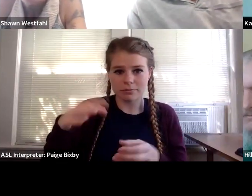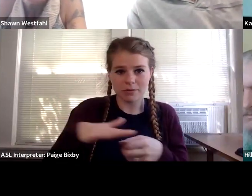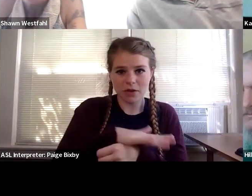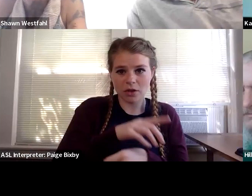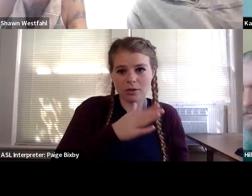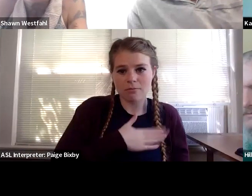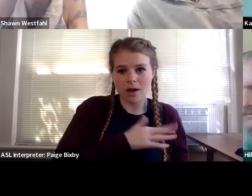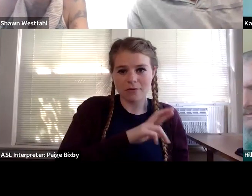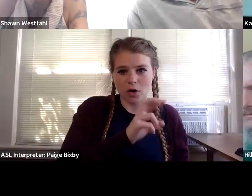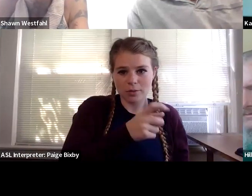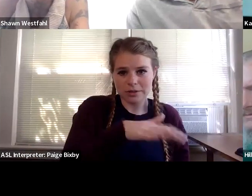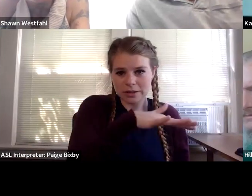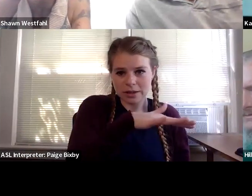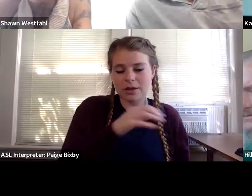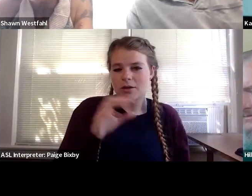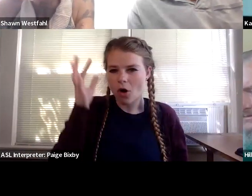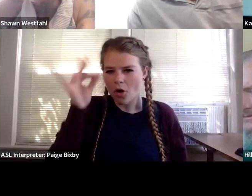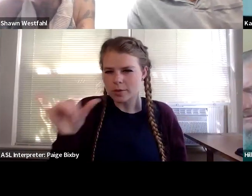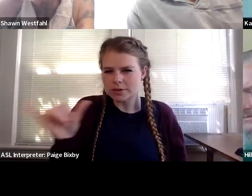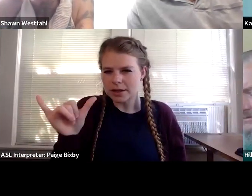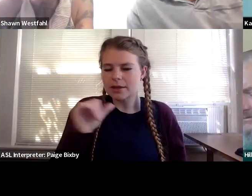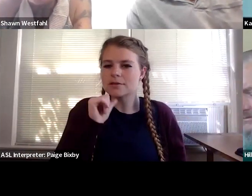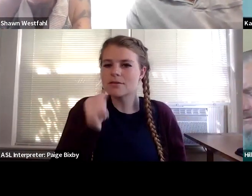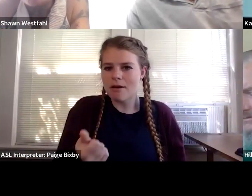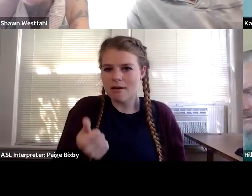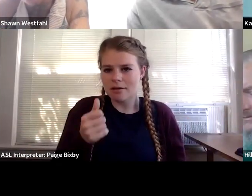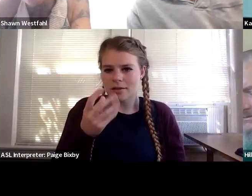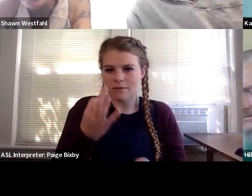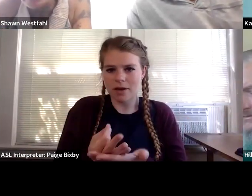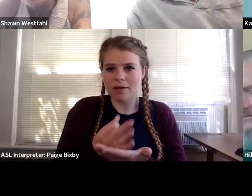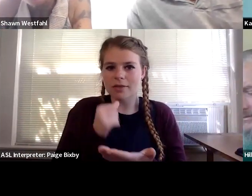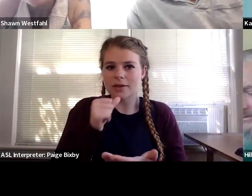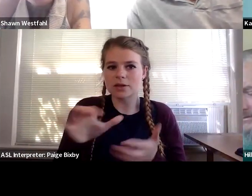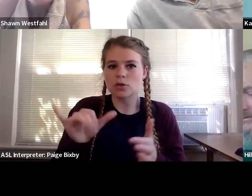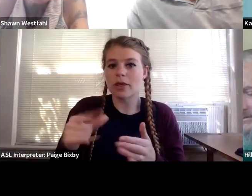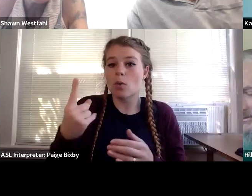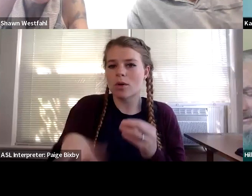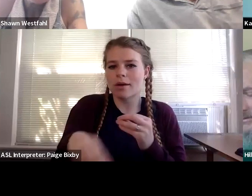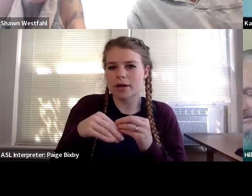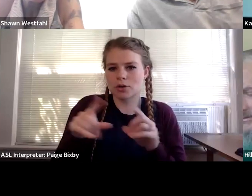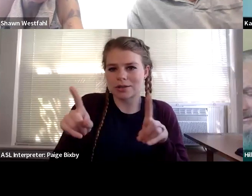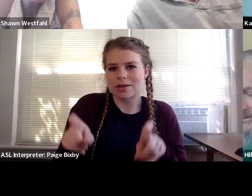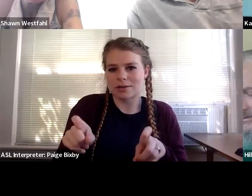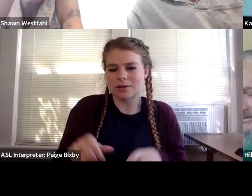Like it's like almost like they denied the fact that they just didn't do that one extra test. Like that's why I just said